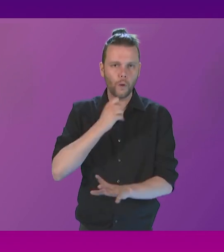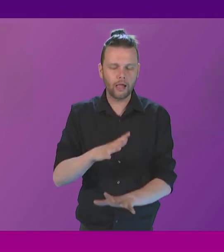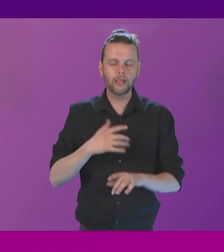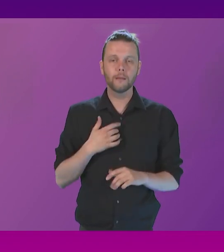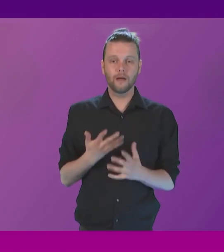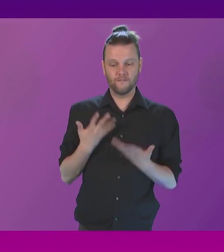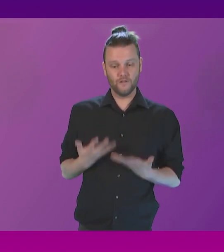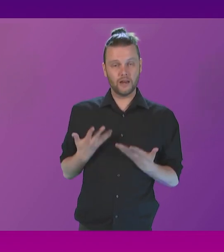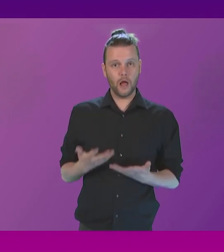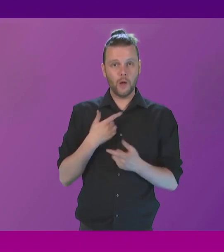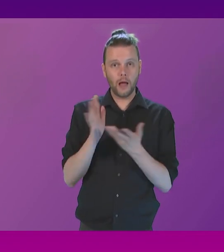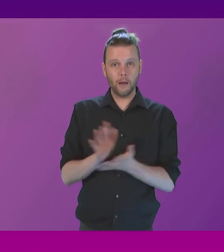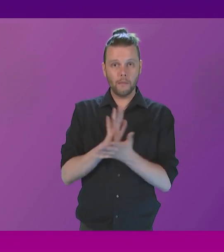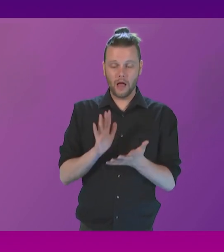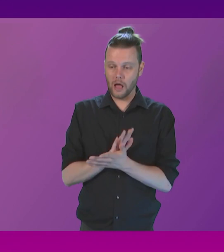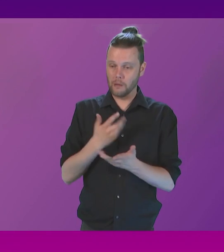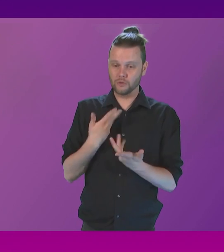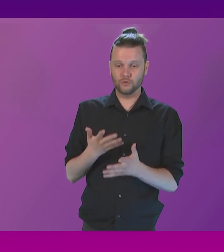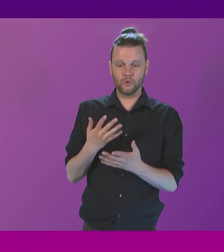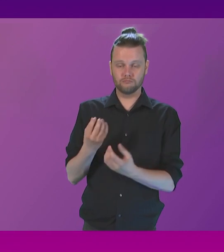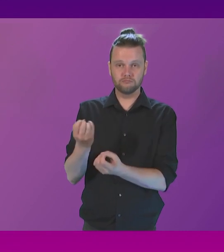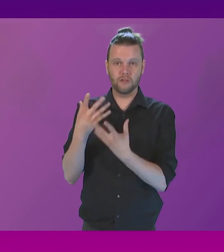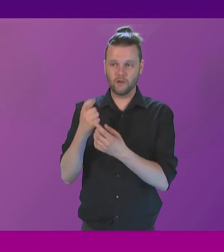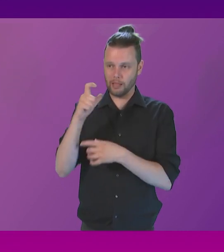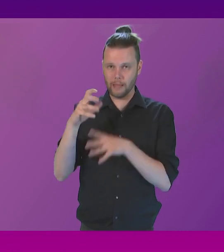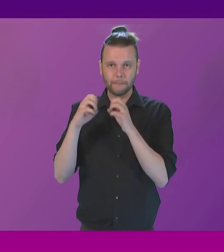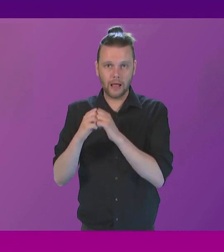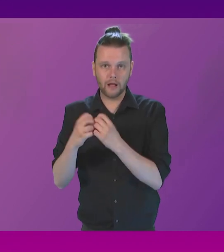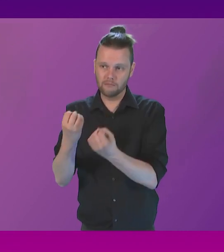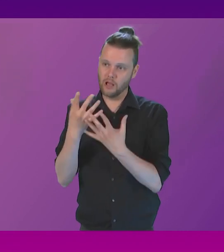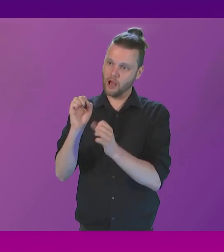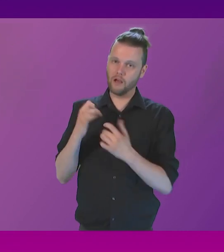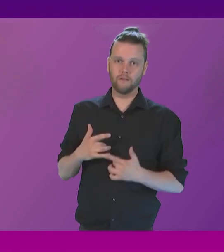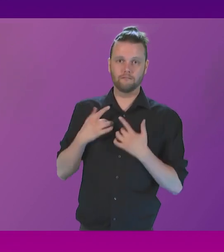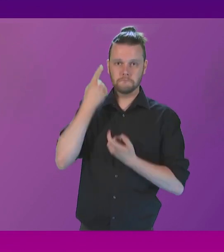In the meantime, I would be more than happy to hear from Claire Baker with her thoughts.